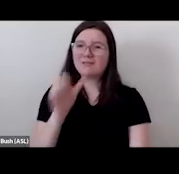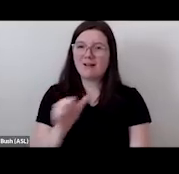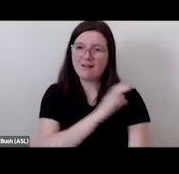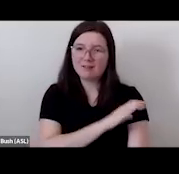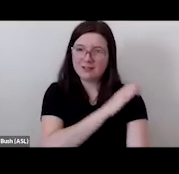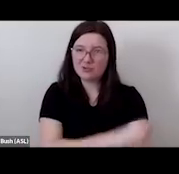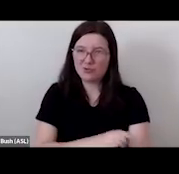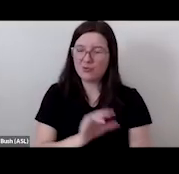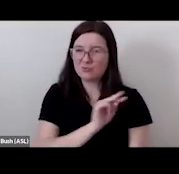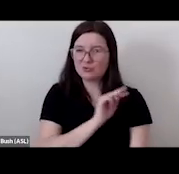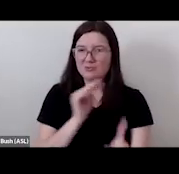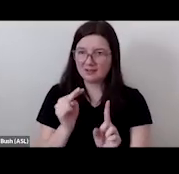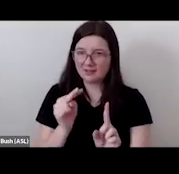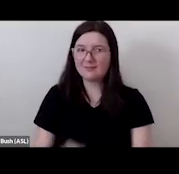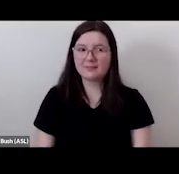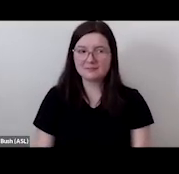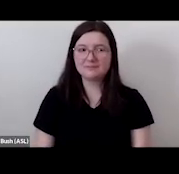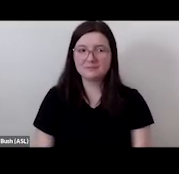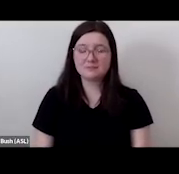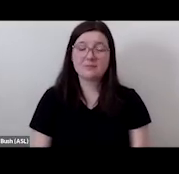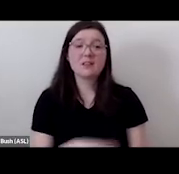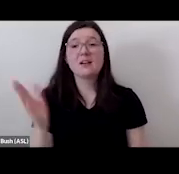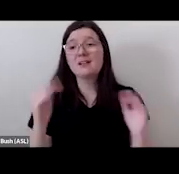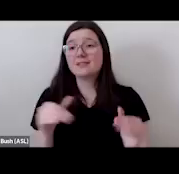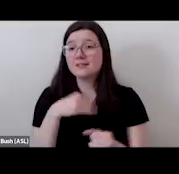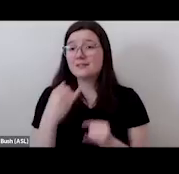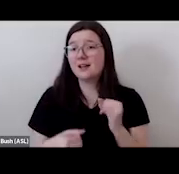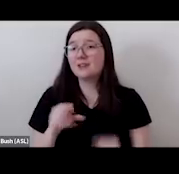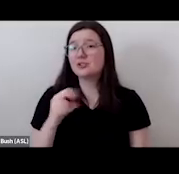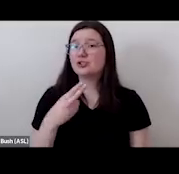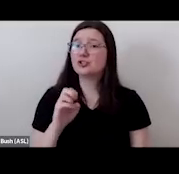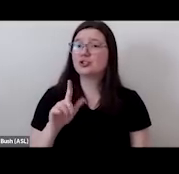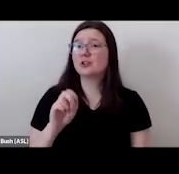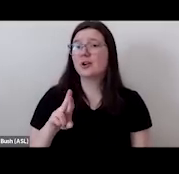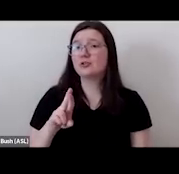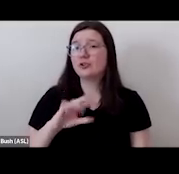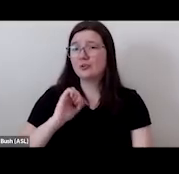And then finally with shelter based work, this can be also really tricky